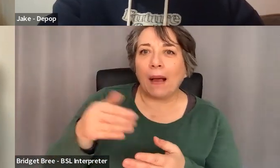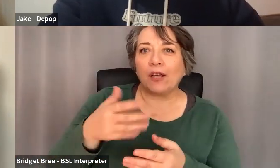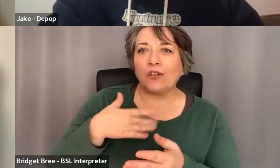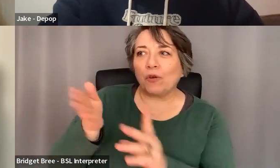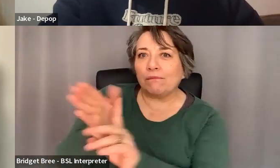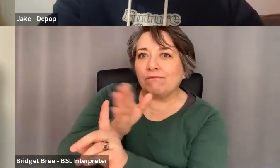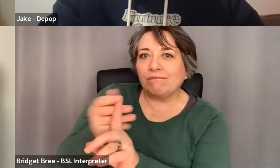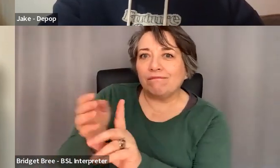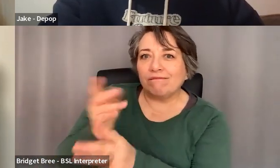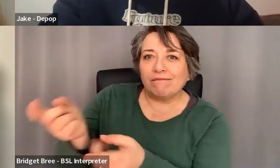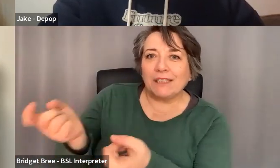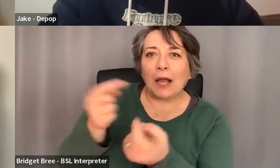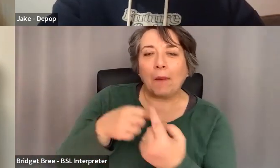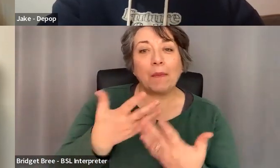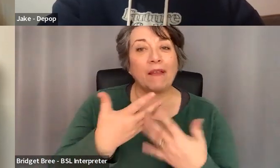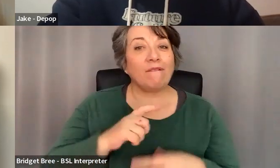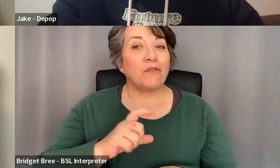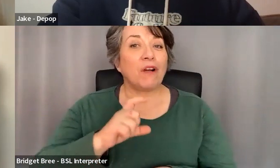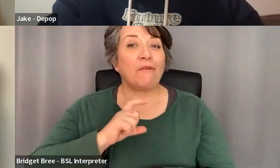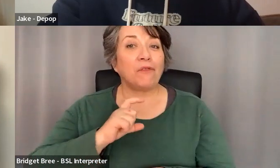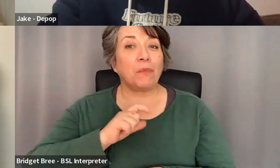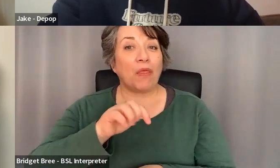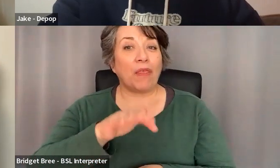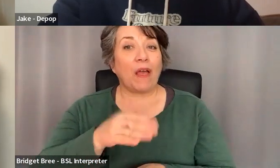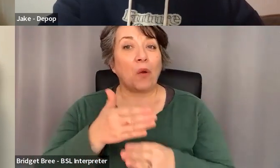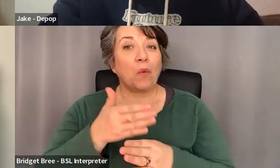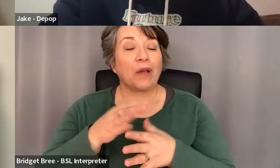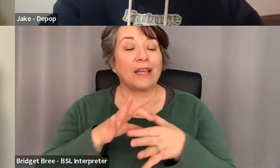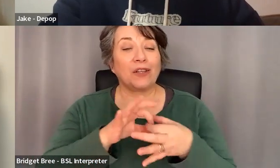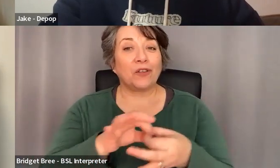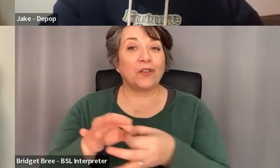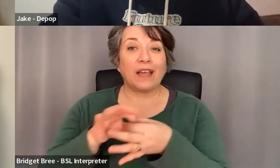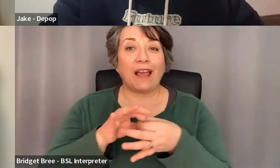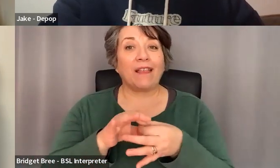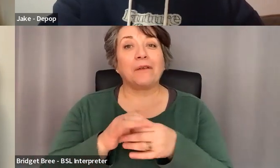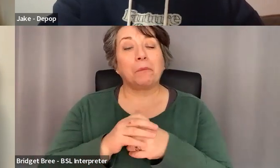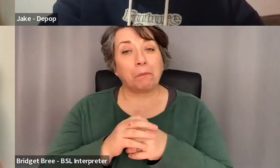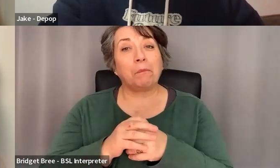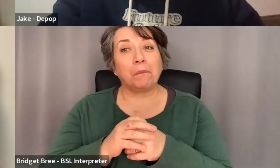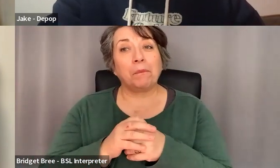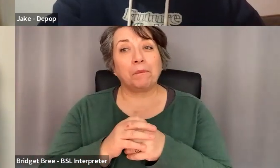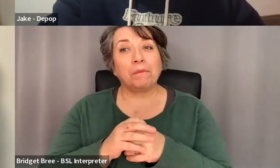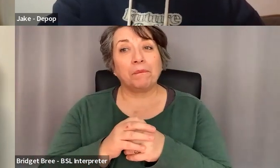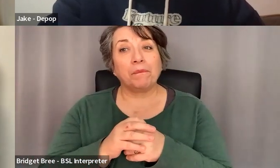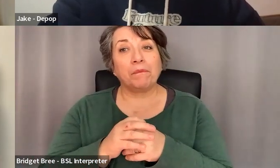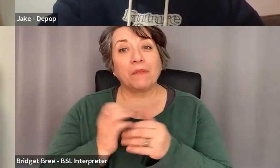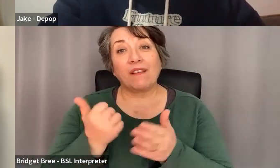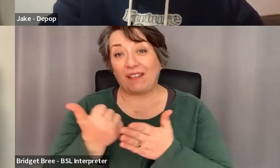with working working together in in in those groups and stuff so it's Working together in those groups. It's fantastic.